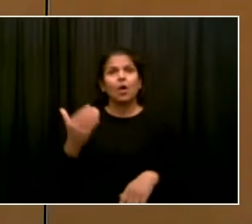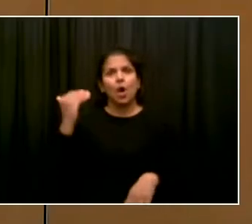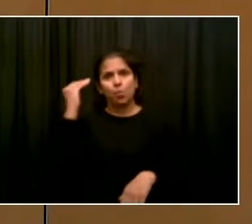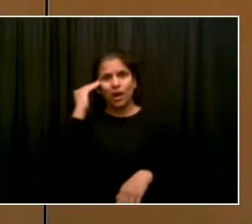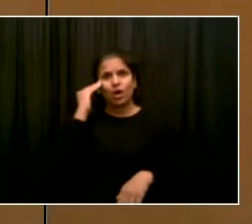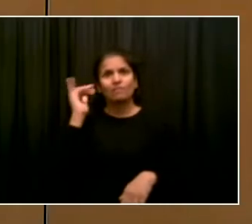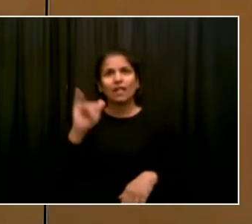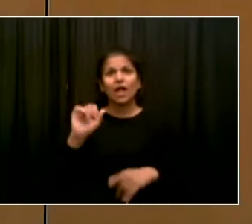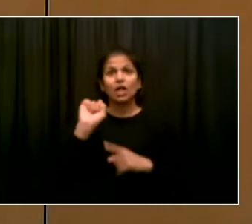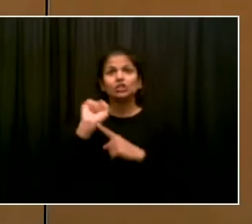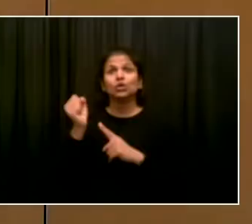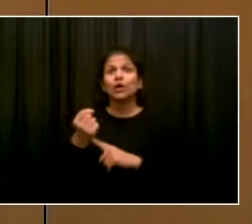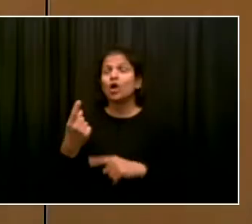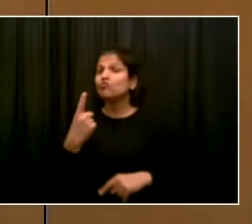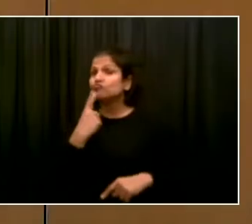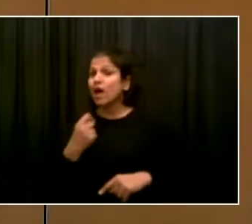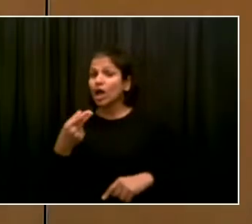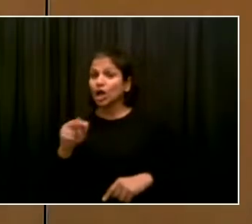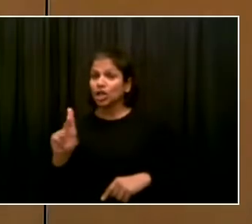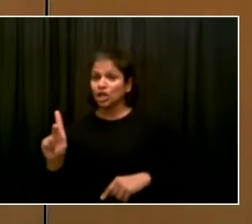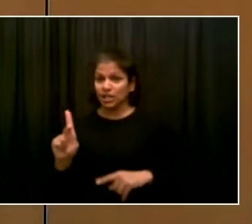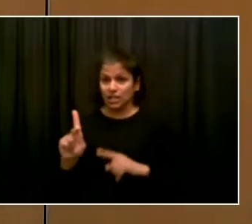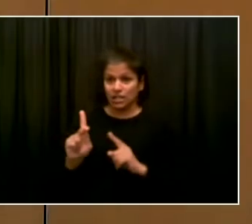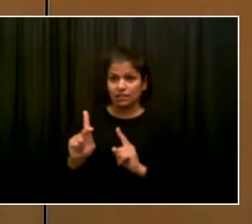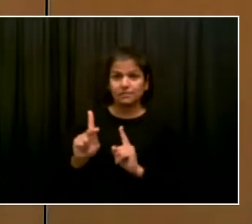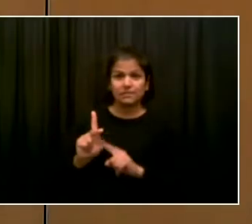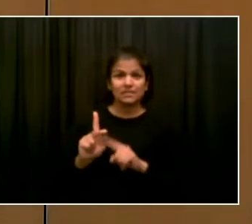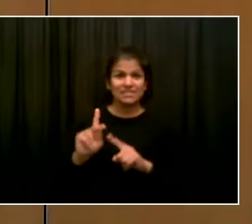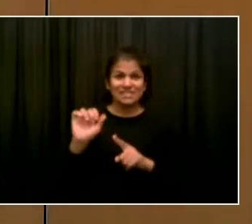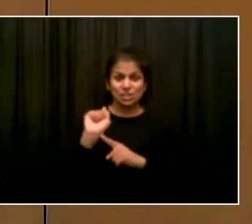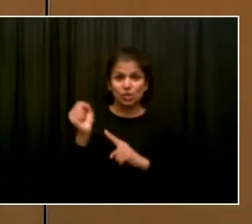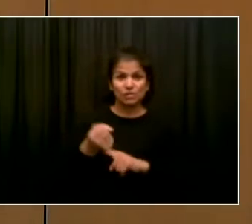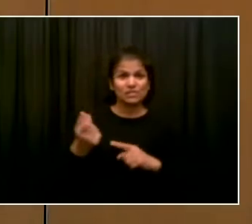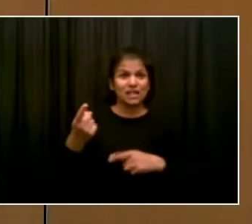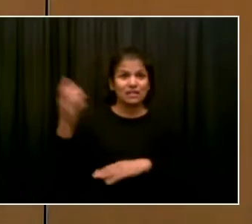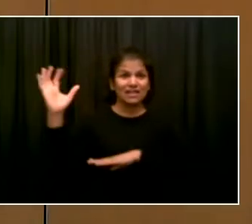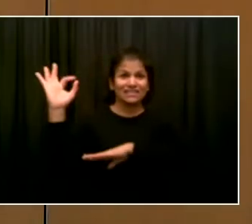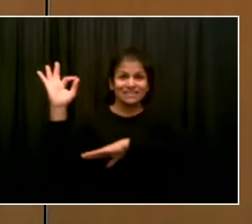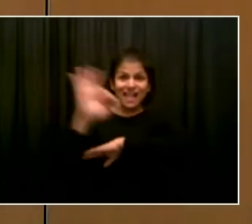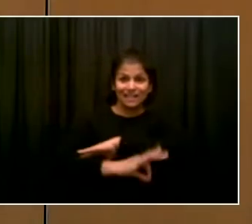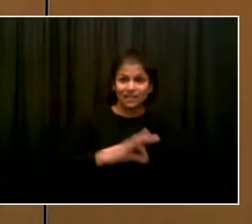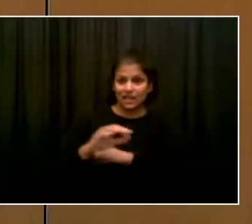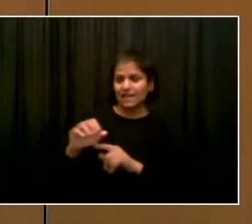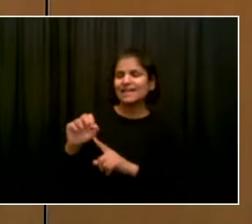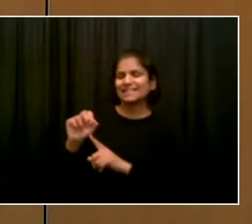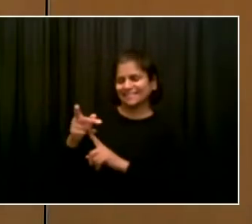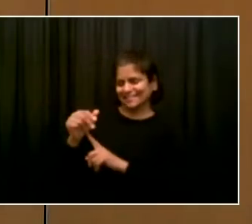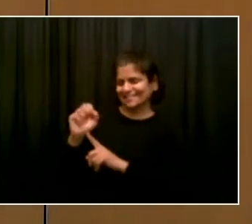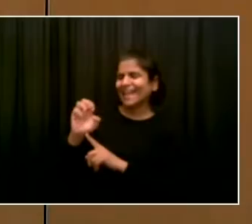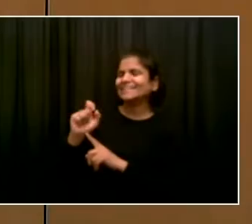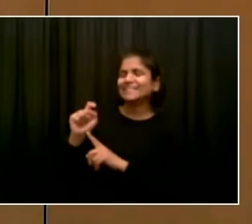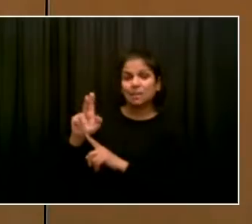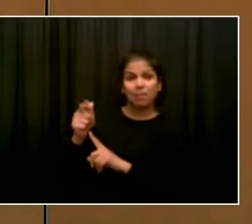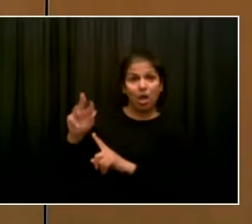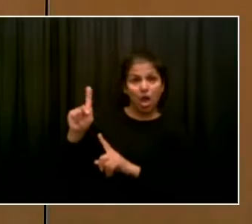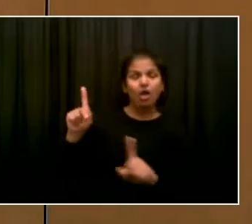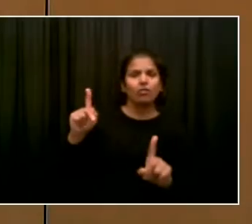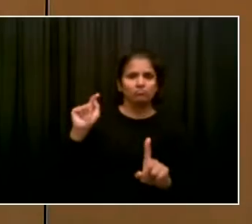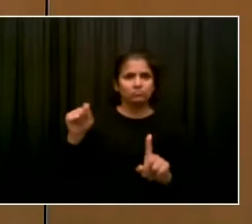SITUATION AND REDHOOK, SUNSET